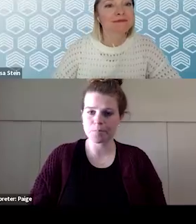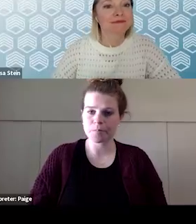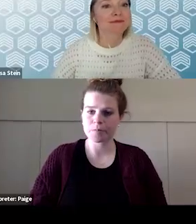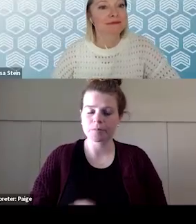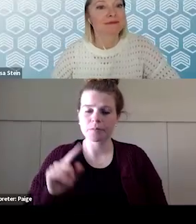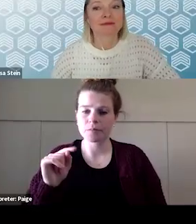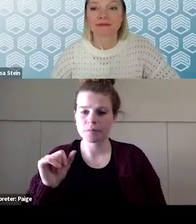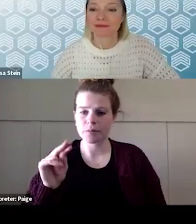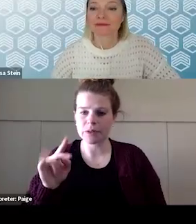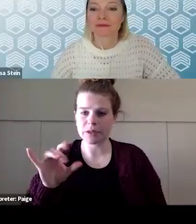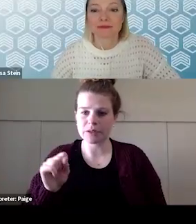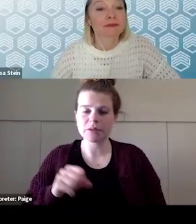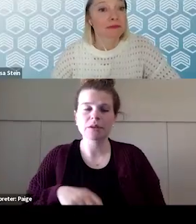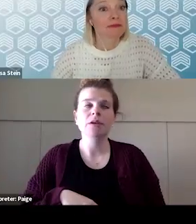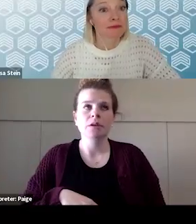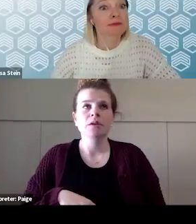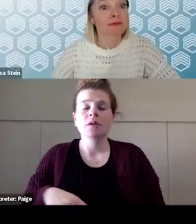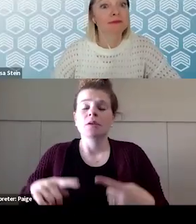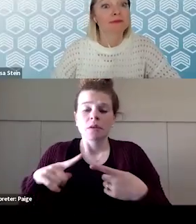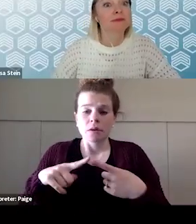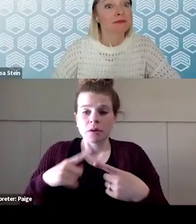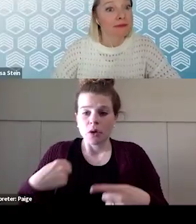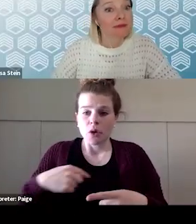I will say, one, we are very jealous